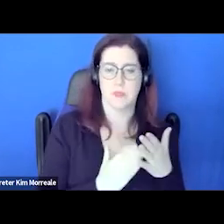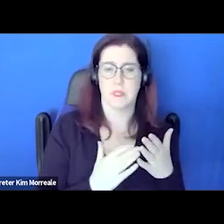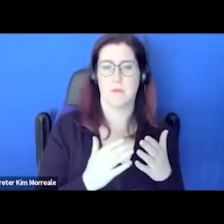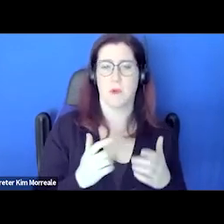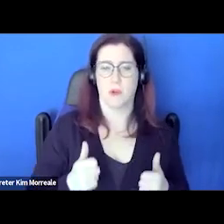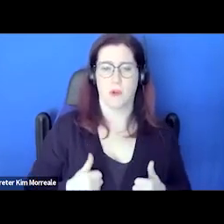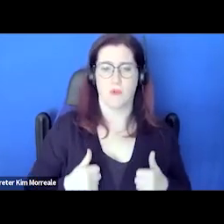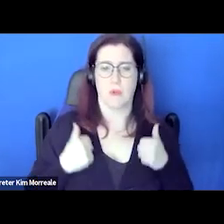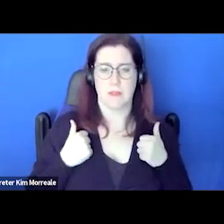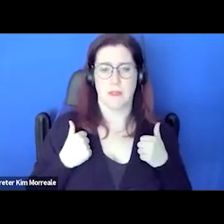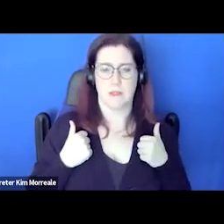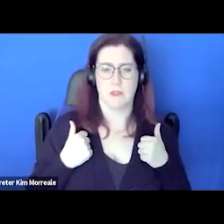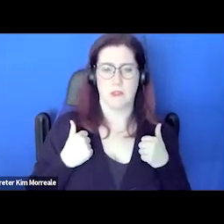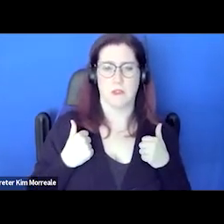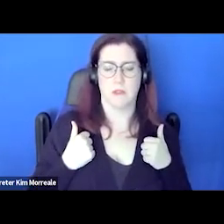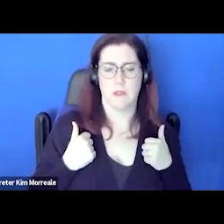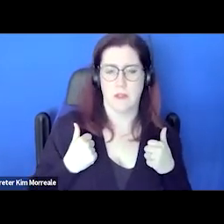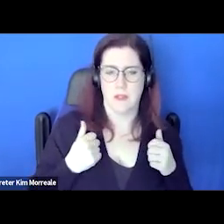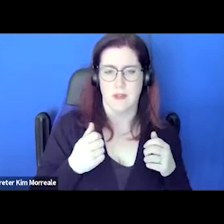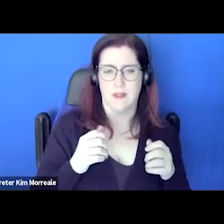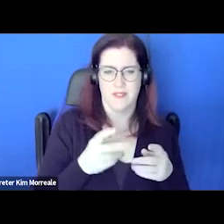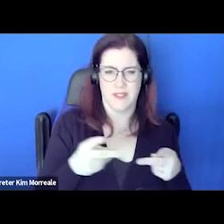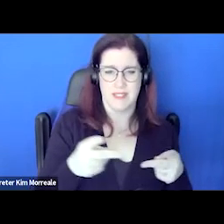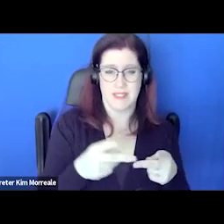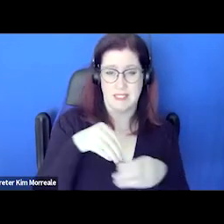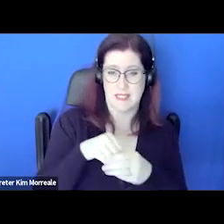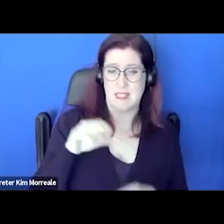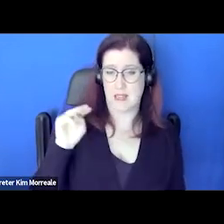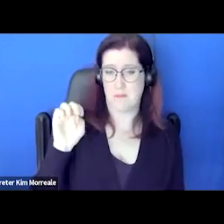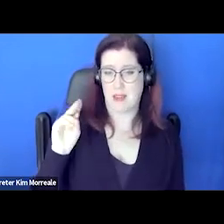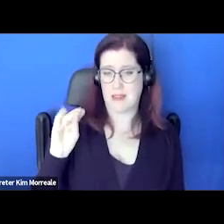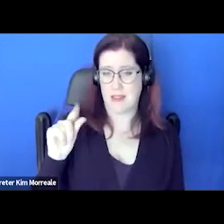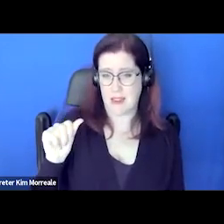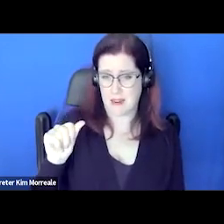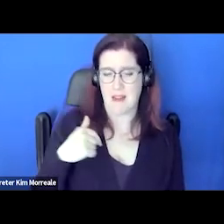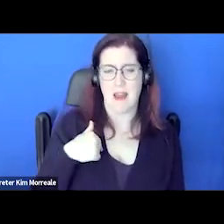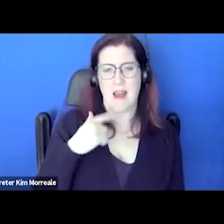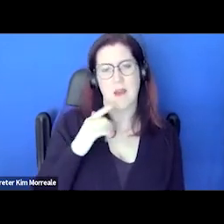in the Eastern Montana area, I was aware from my previous work with BIA,